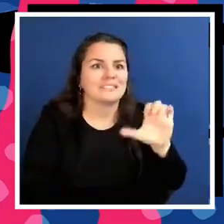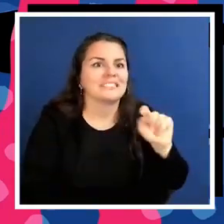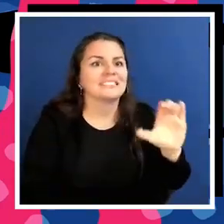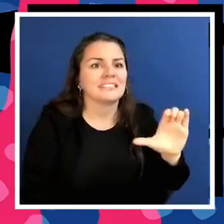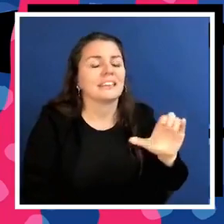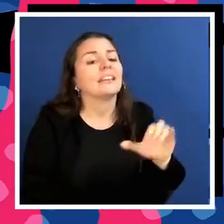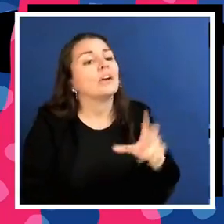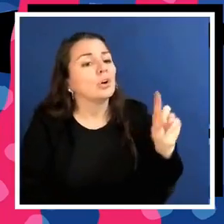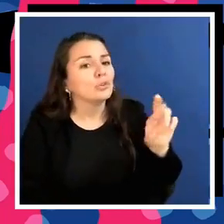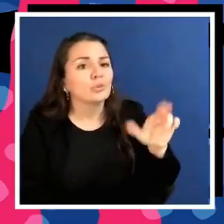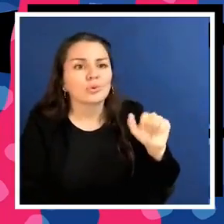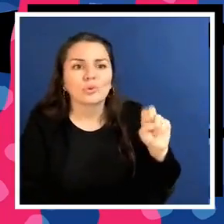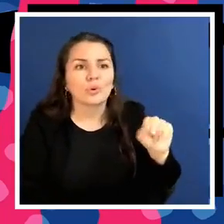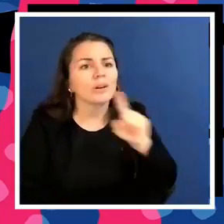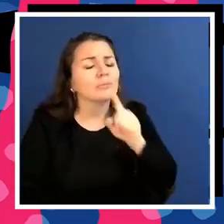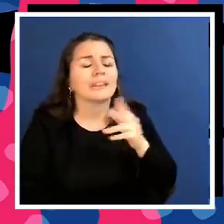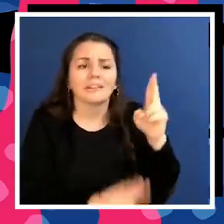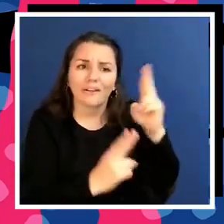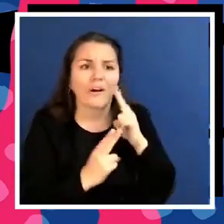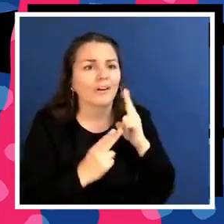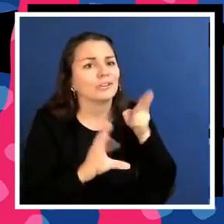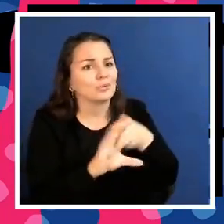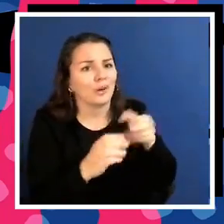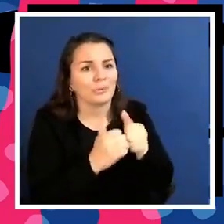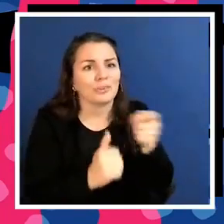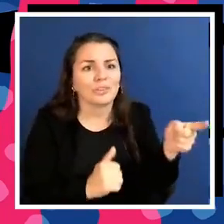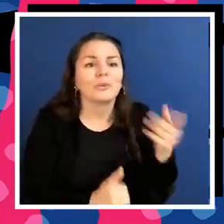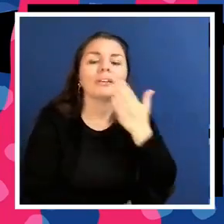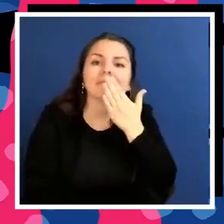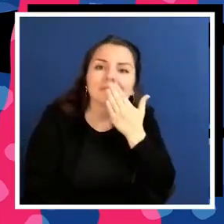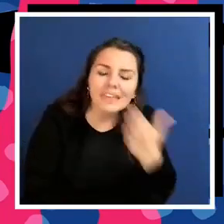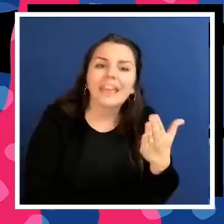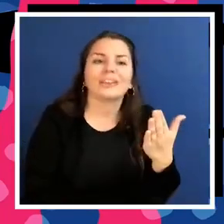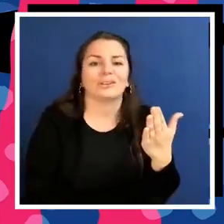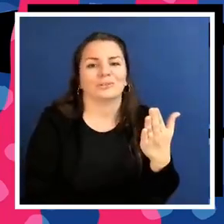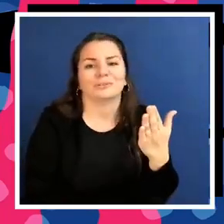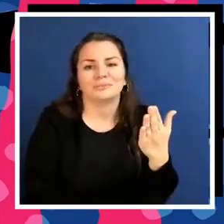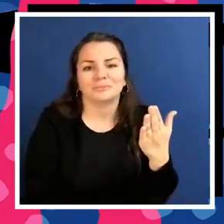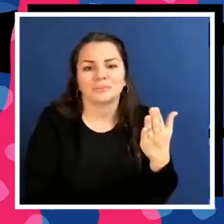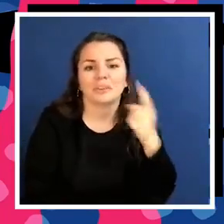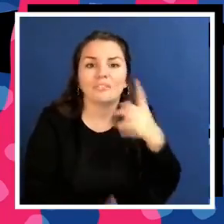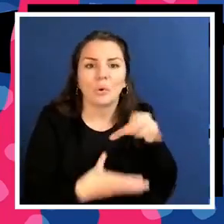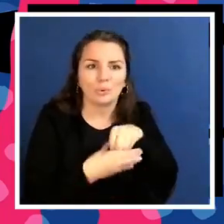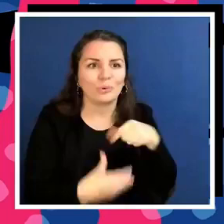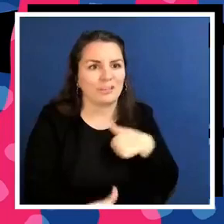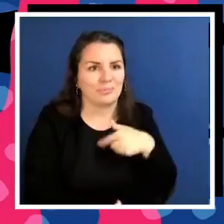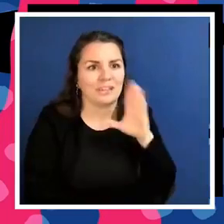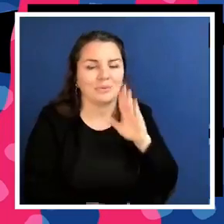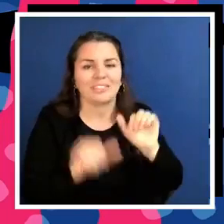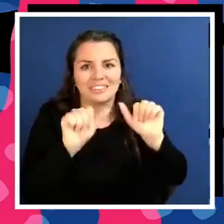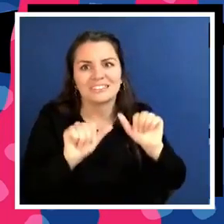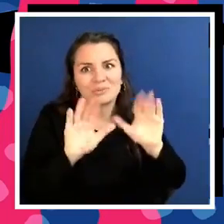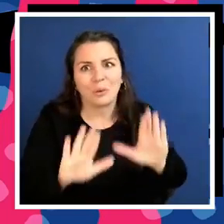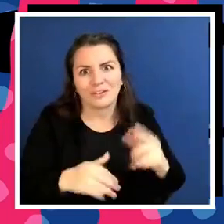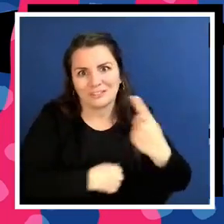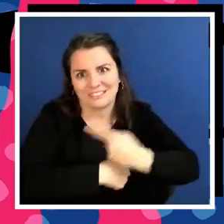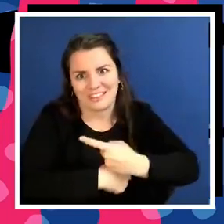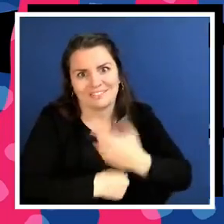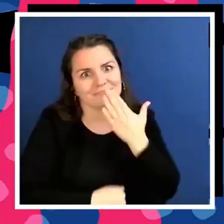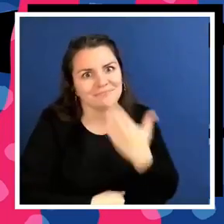ABOUT ANY TOPIC OVER THE COURSE